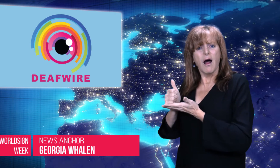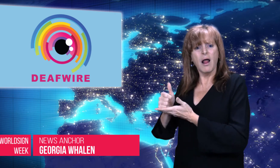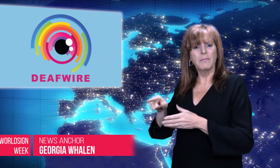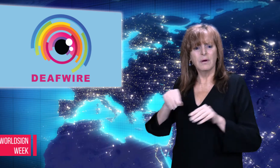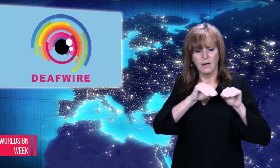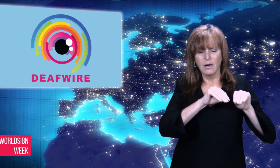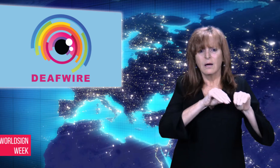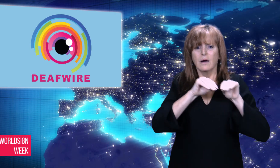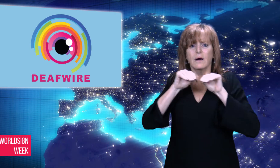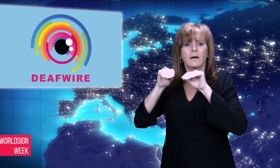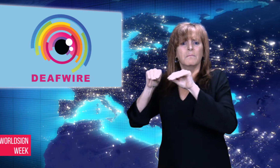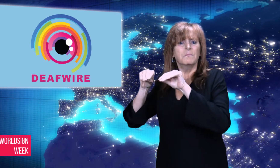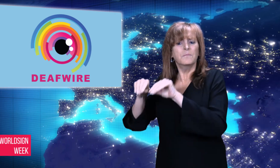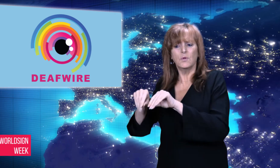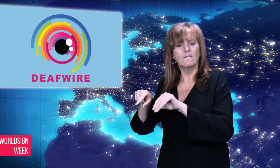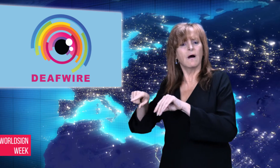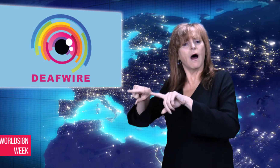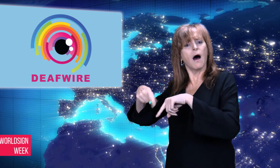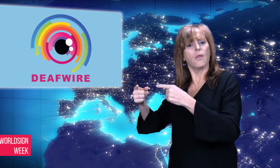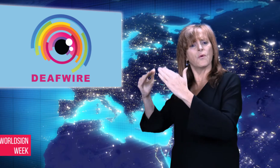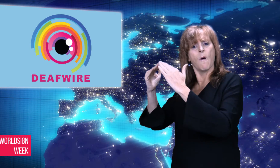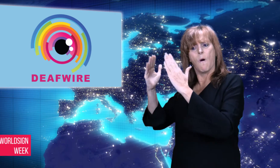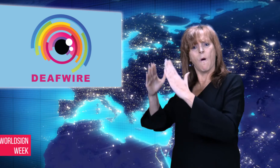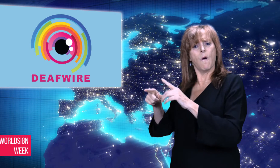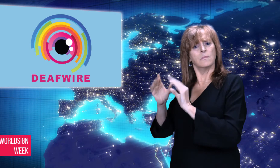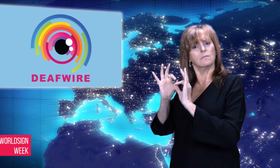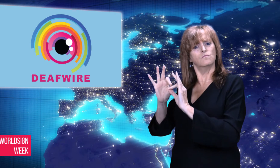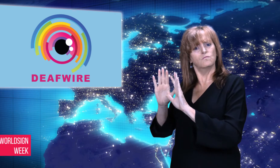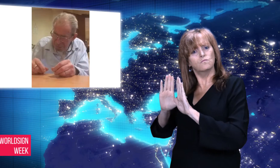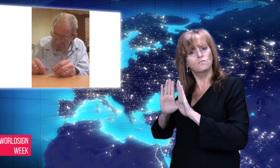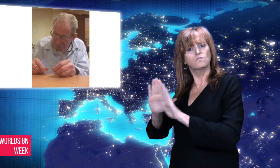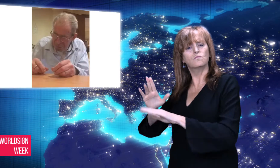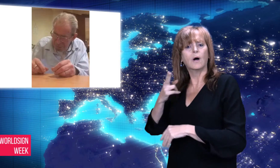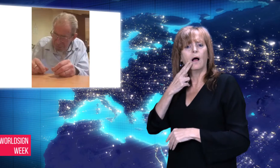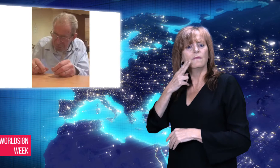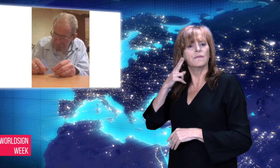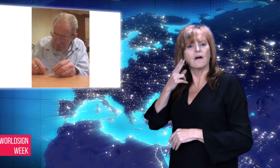pensioner, is asking for help to relocate him to a